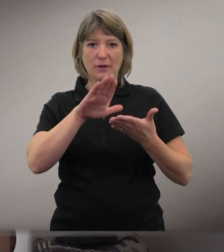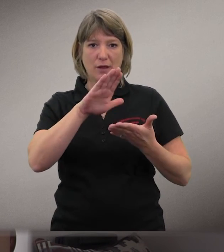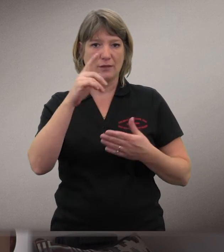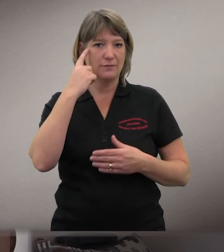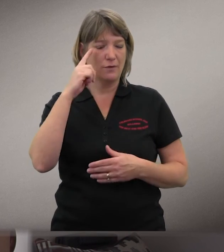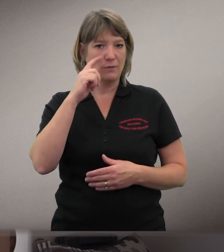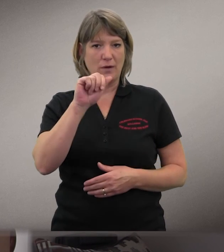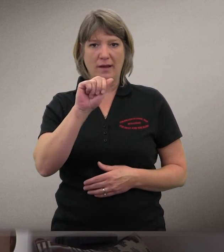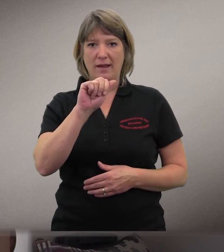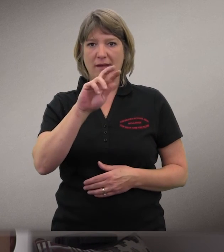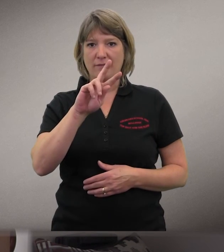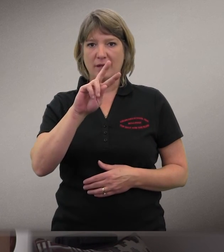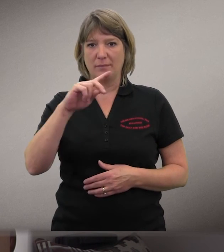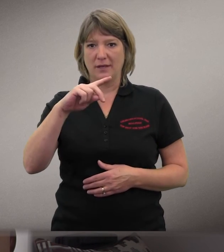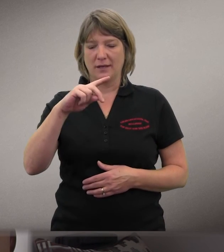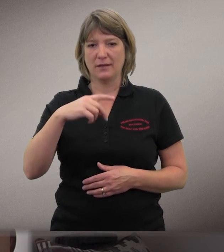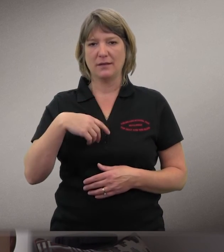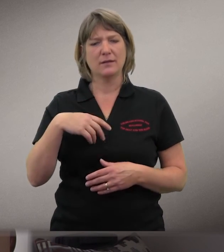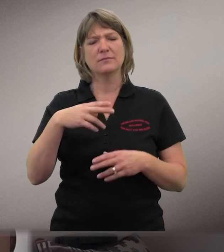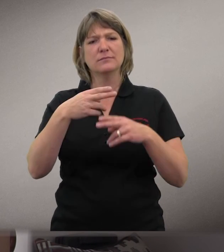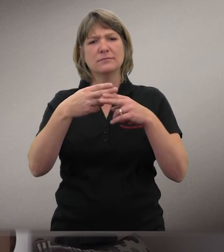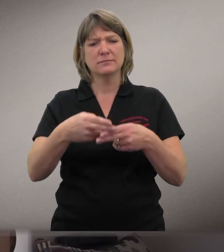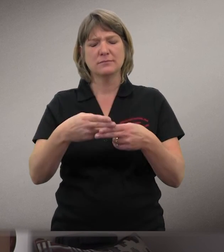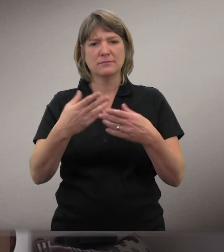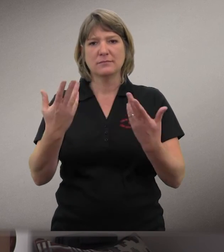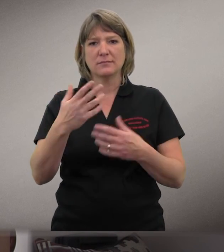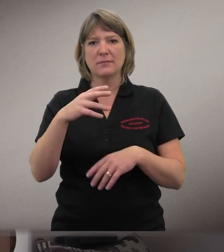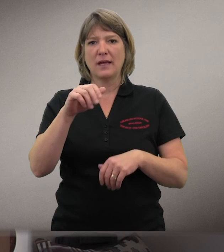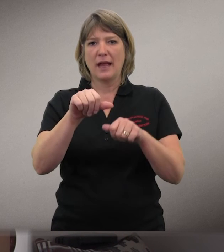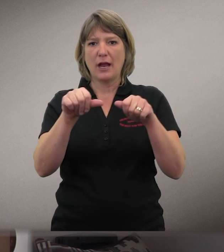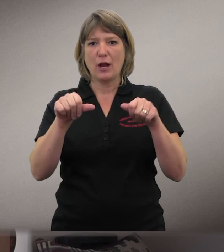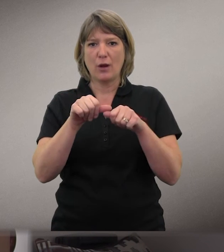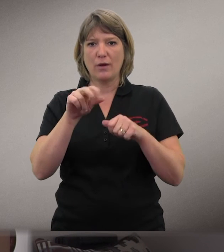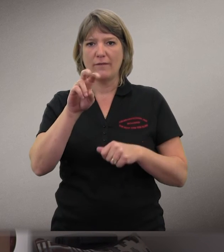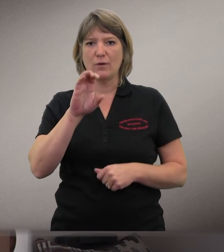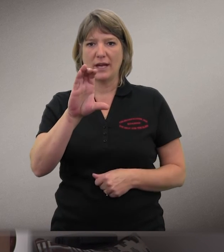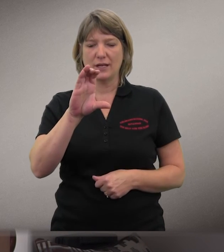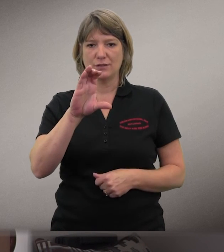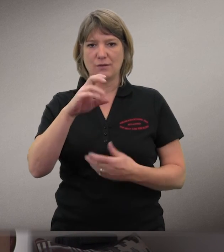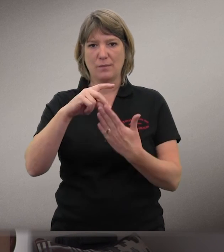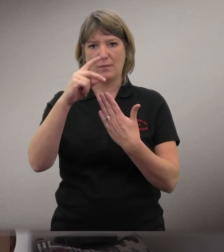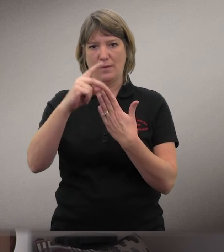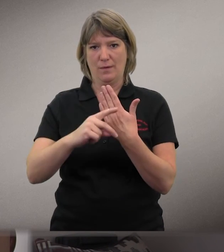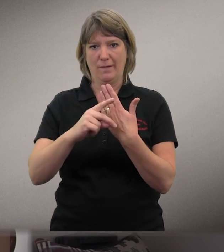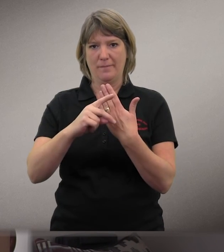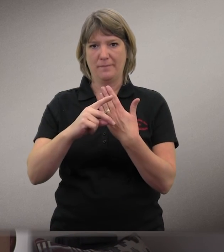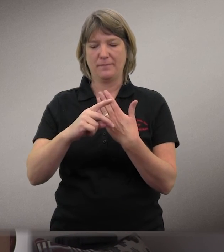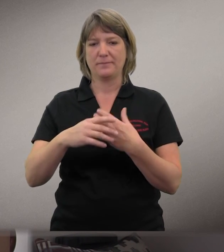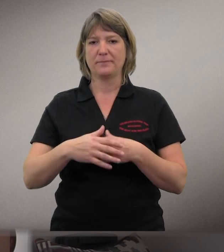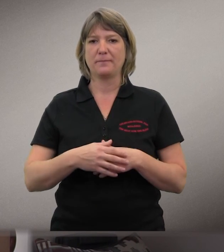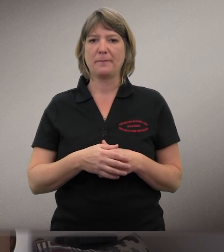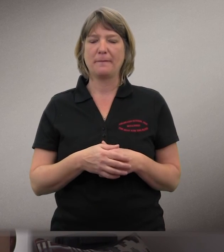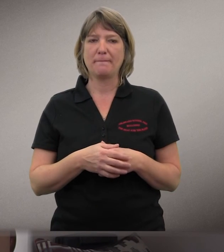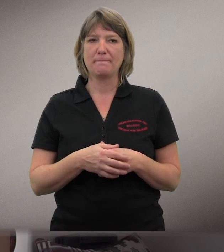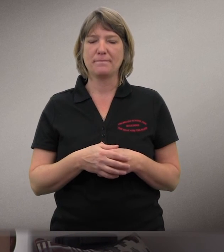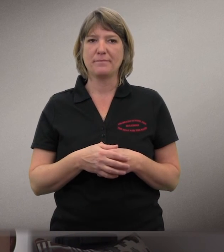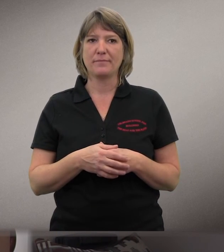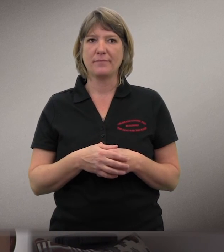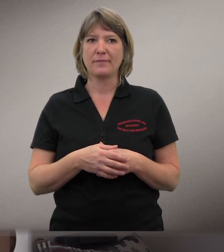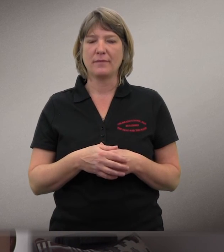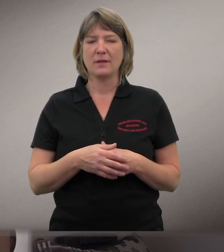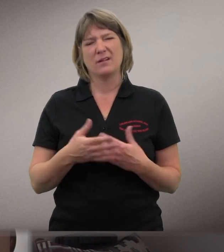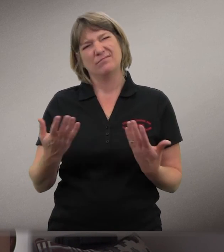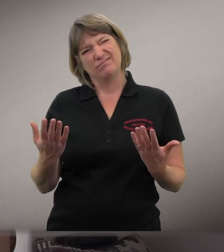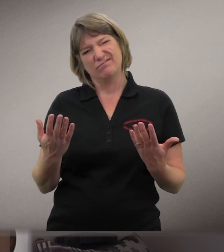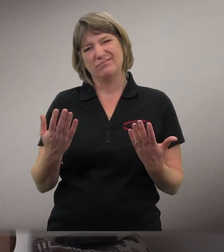for AVP, and that is Area Vocational Program.